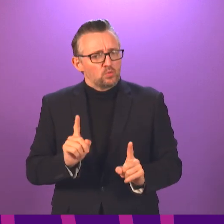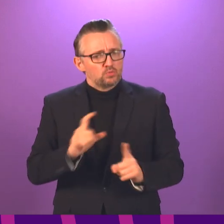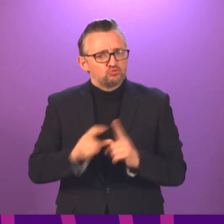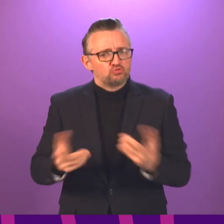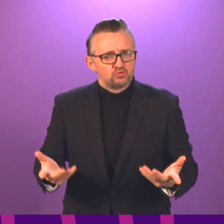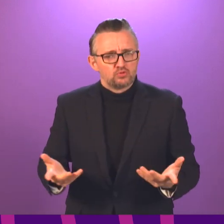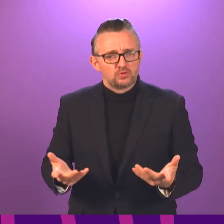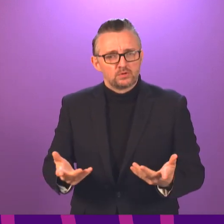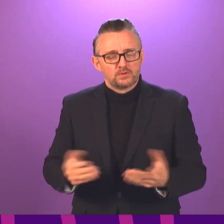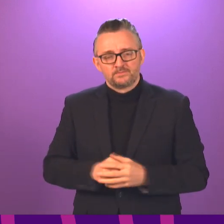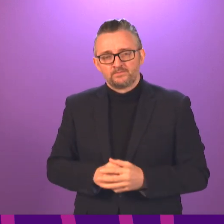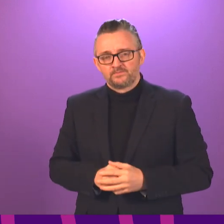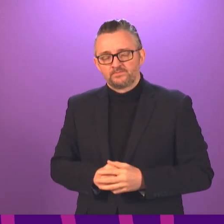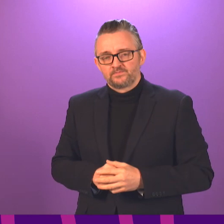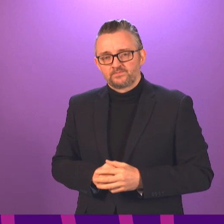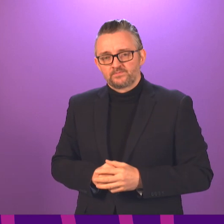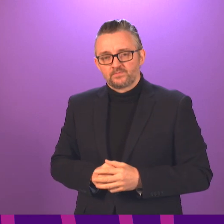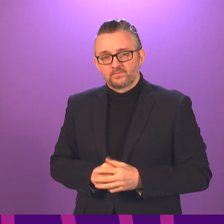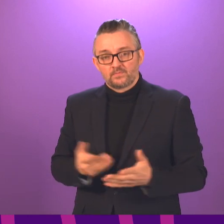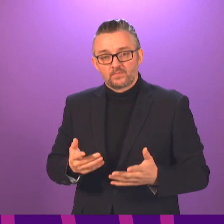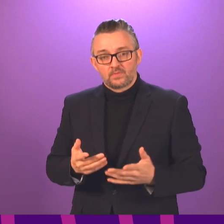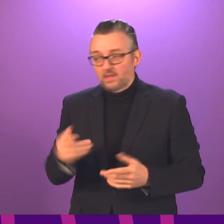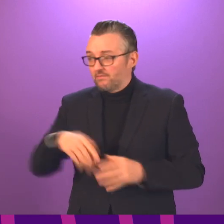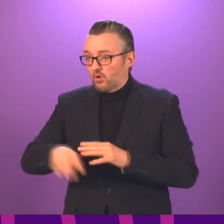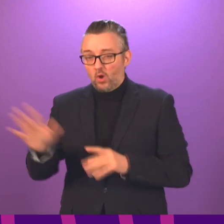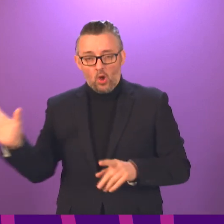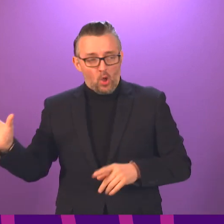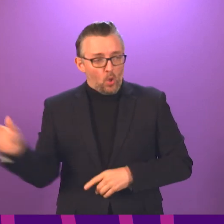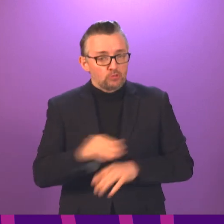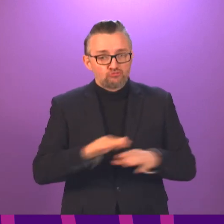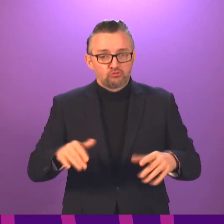requires in secondary schools. If they cannot fit all pupils into their usual classrooms